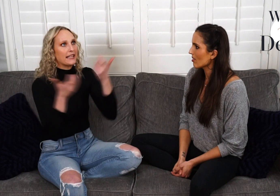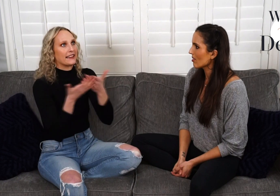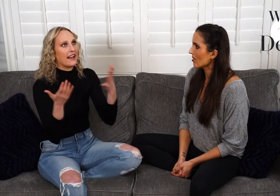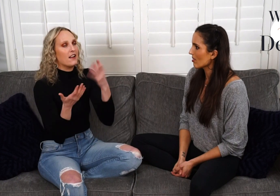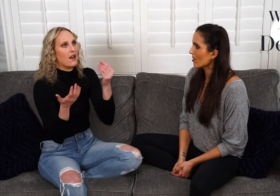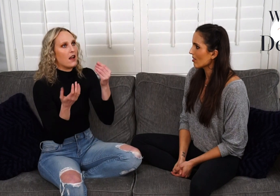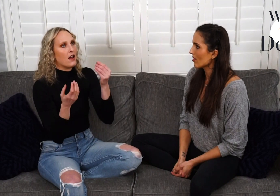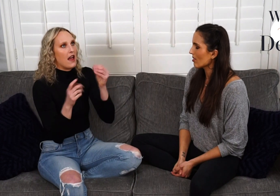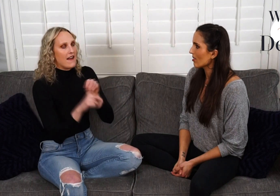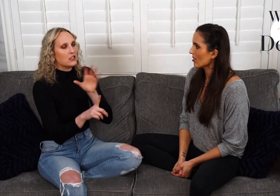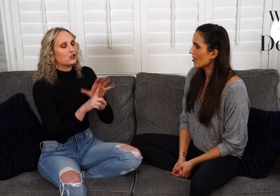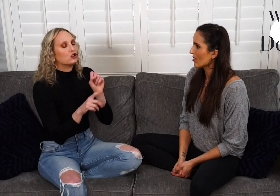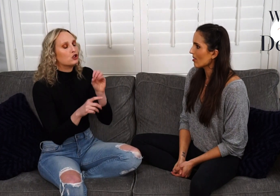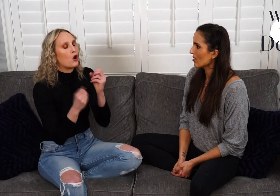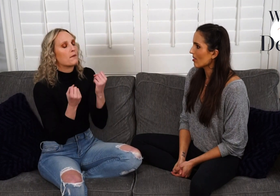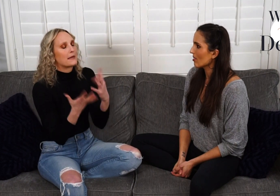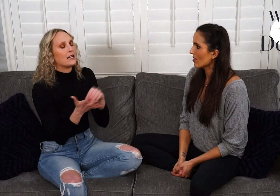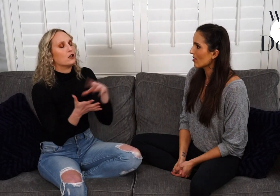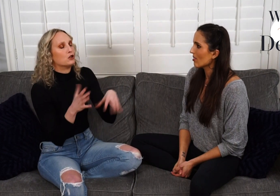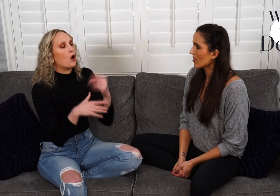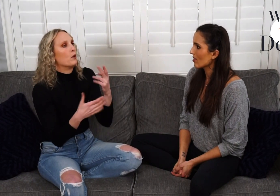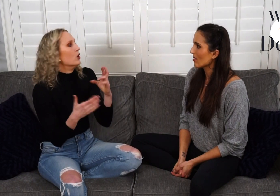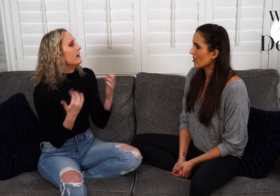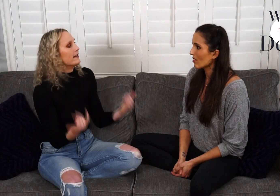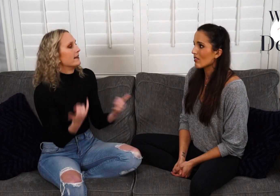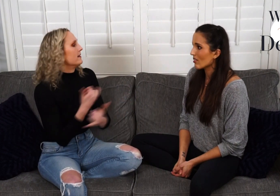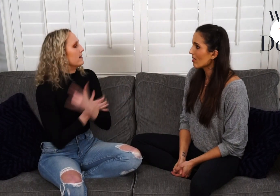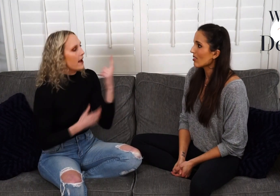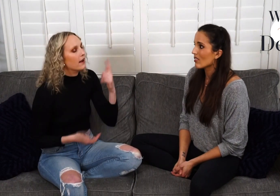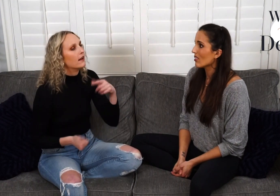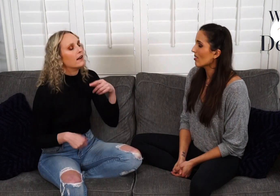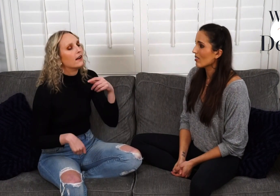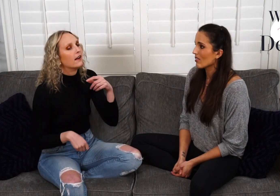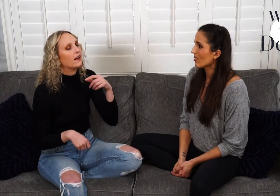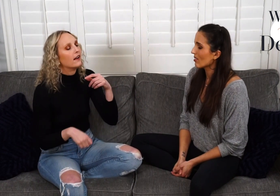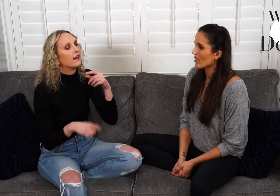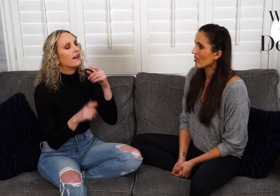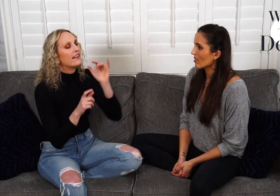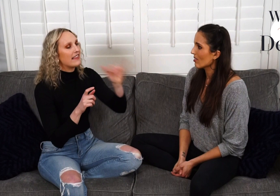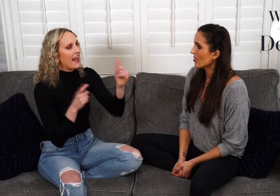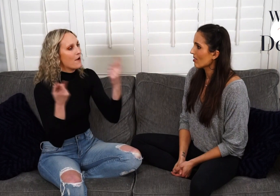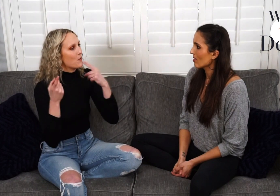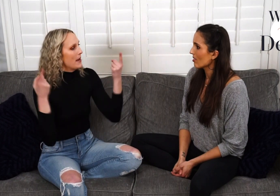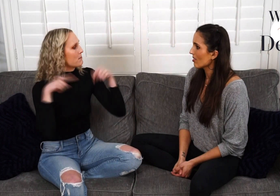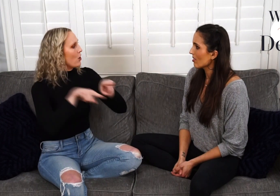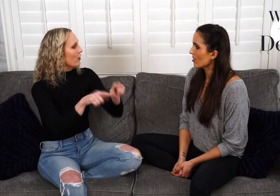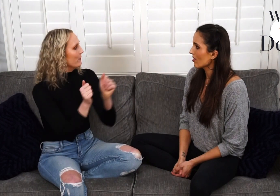that bullying is a big thing and it affects so many students out there today. And that kind of